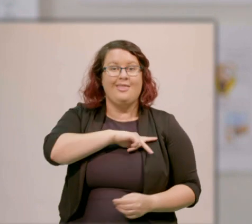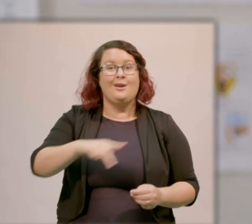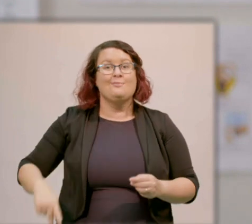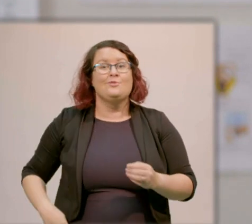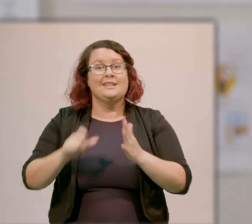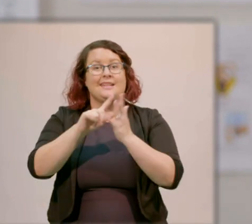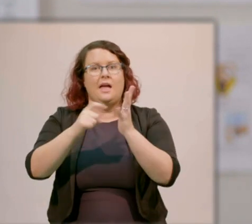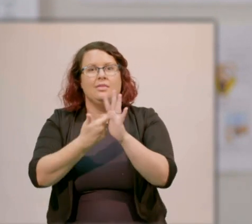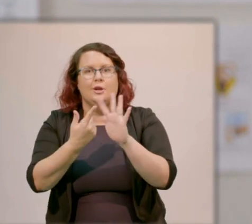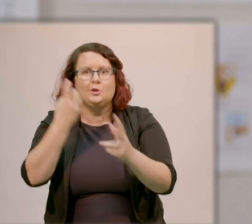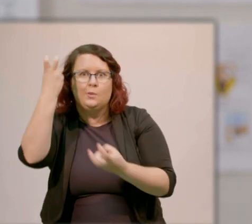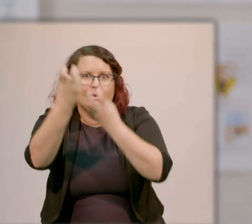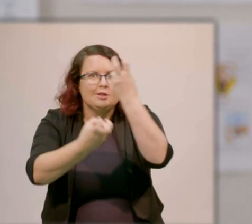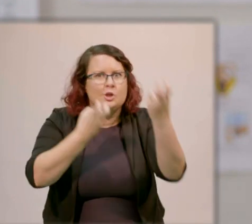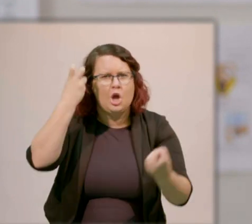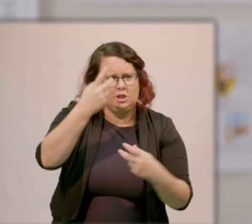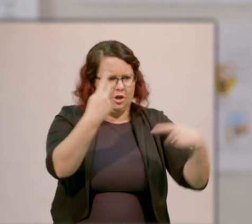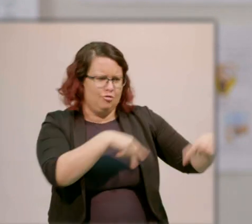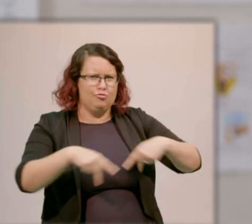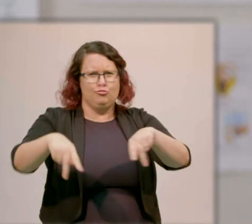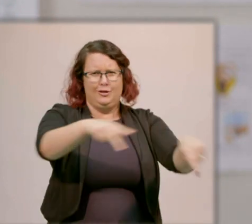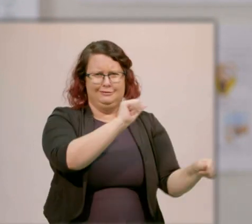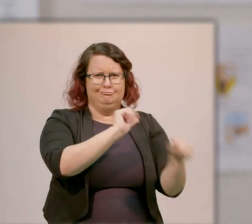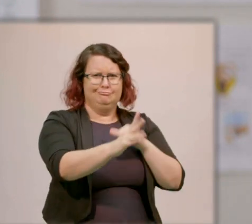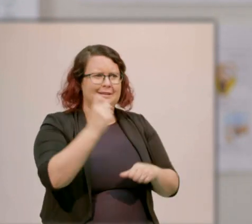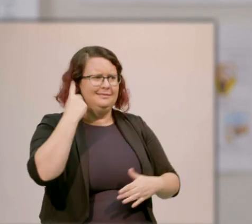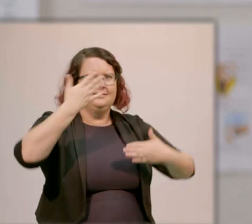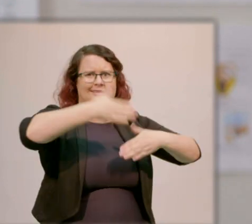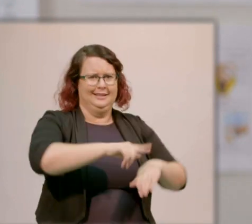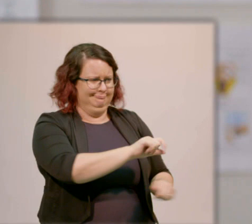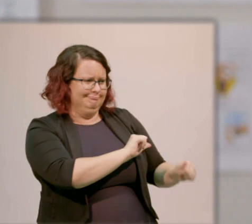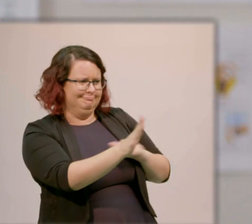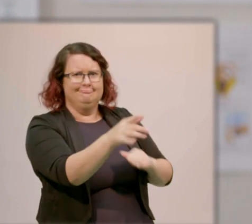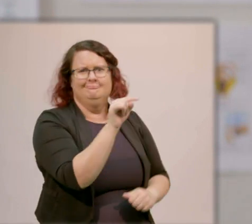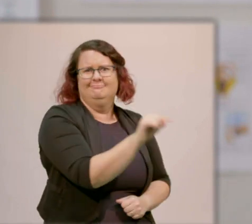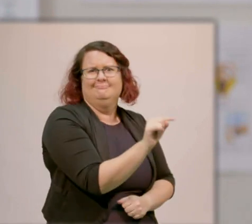were searching to find the groovers who danced and simply outshined.